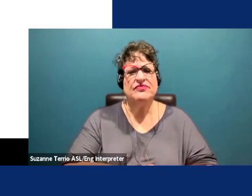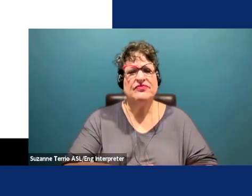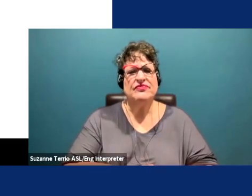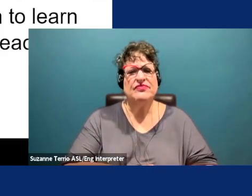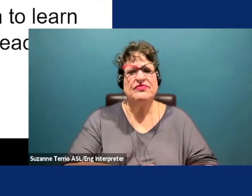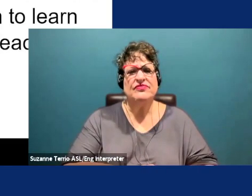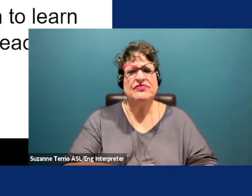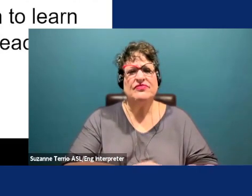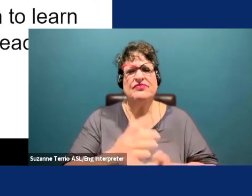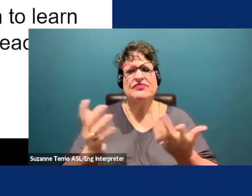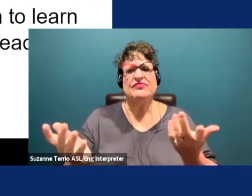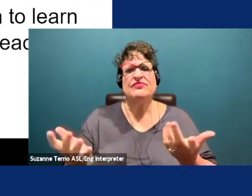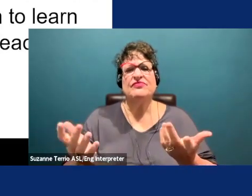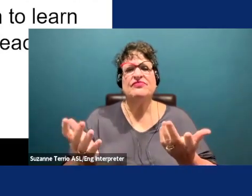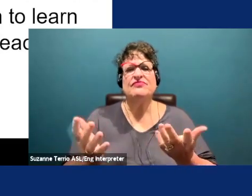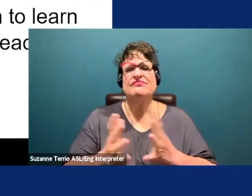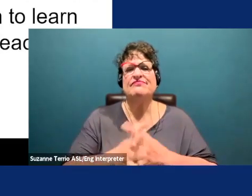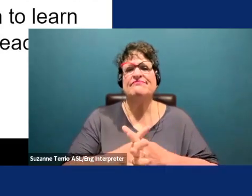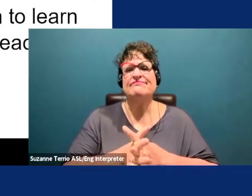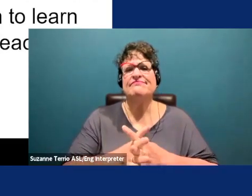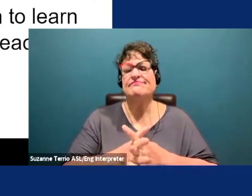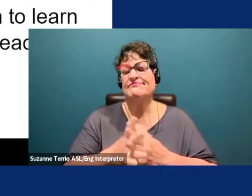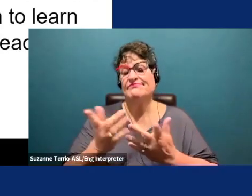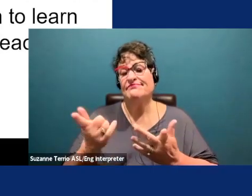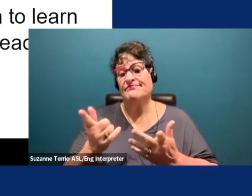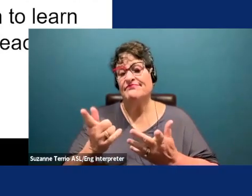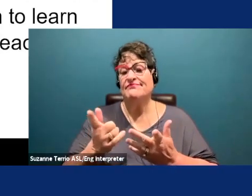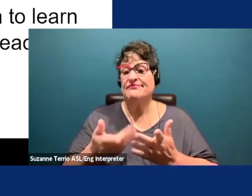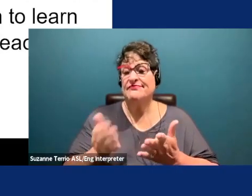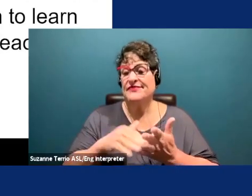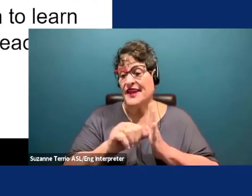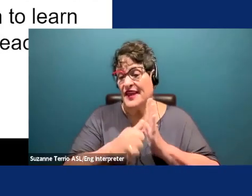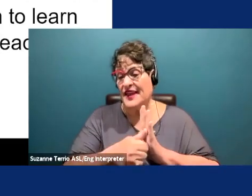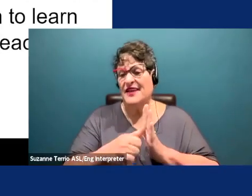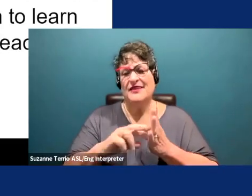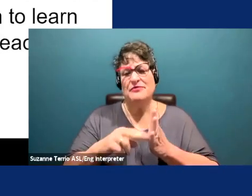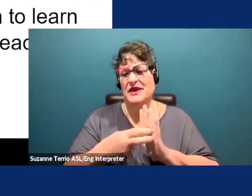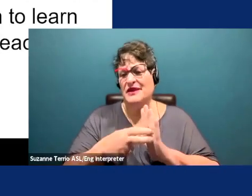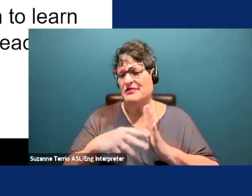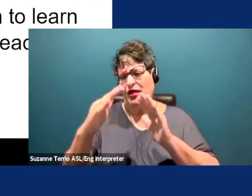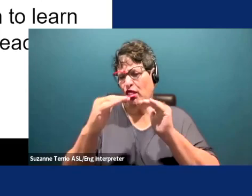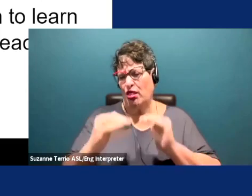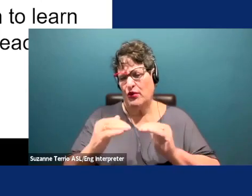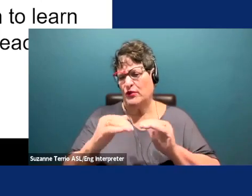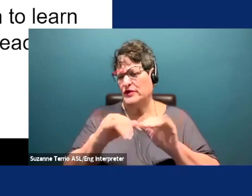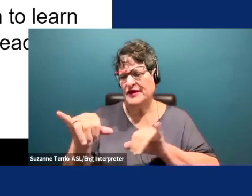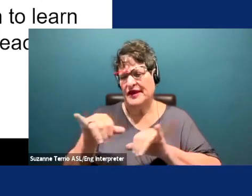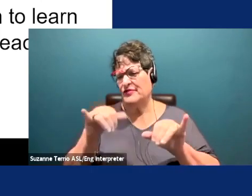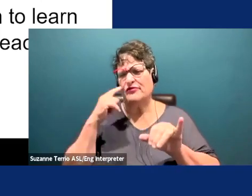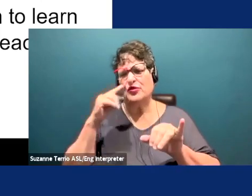Again, all of this does not mean that you're lowering the standards for disabled parents. It just means that you are